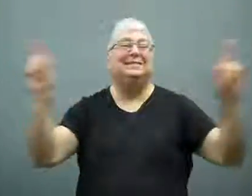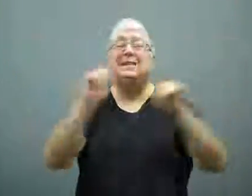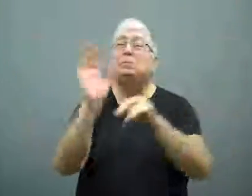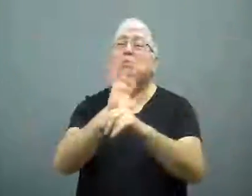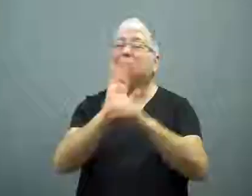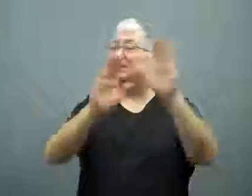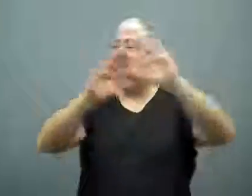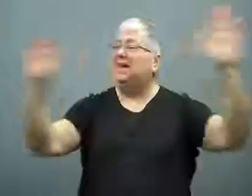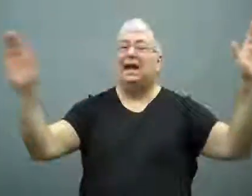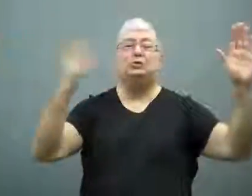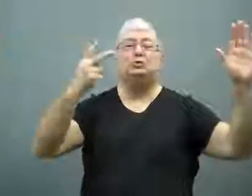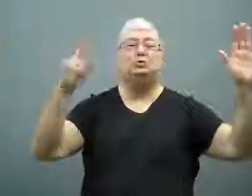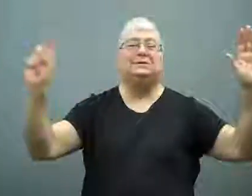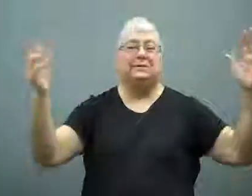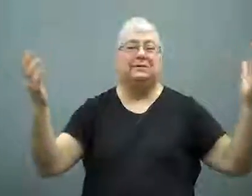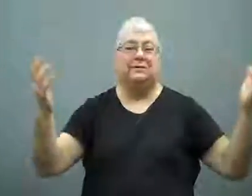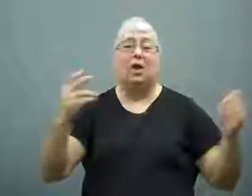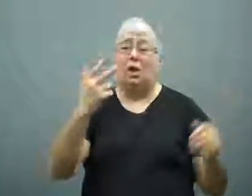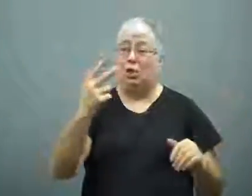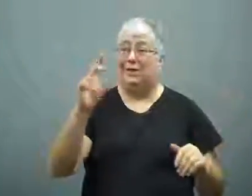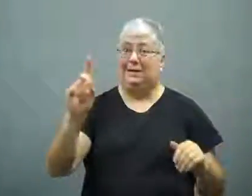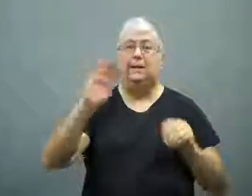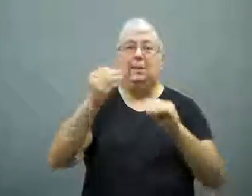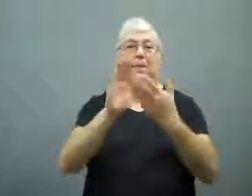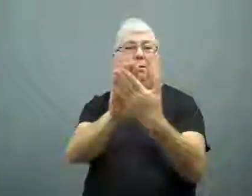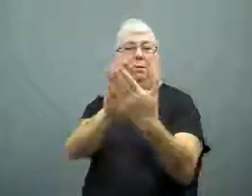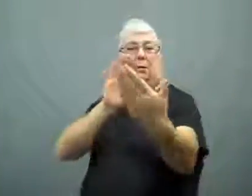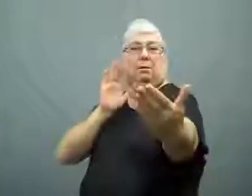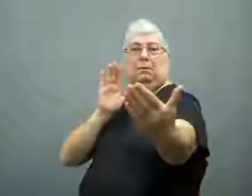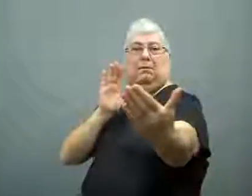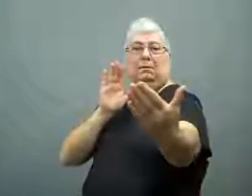A flat movie screen is 2D.